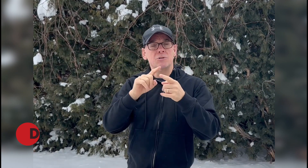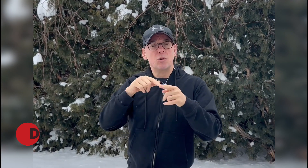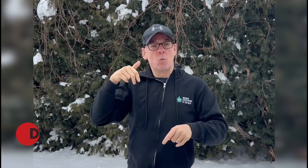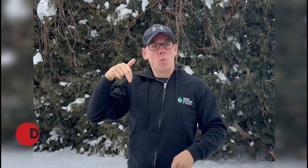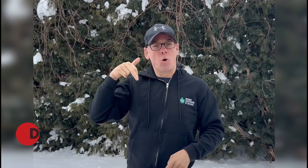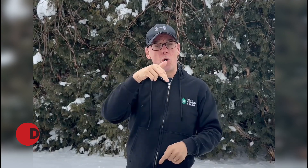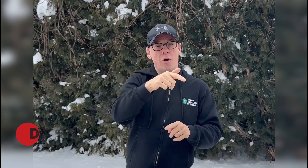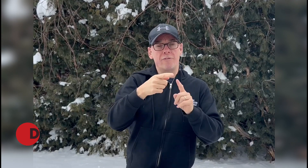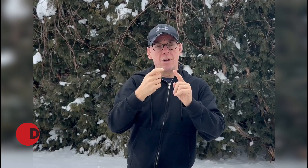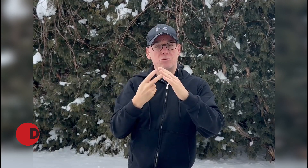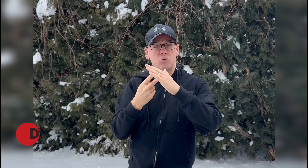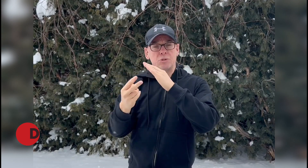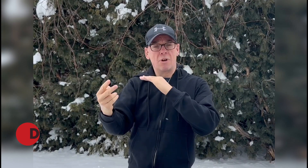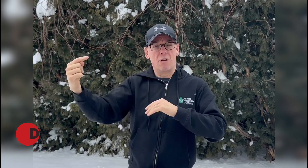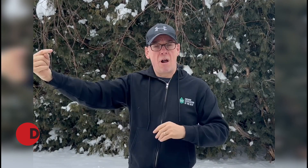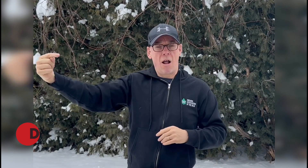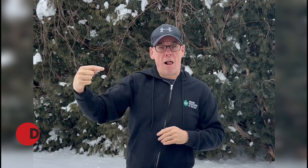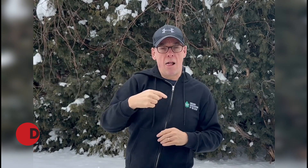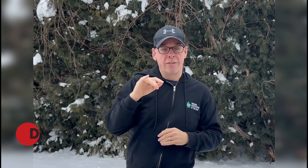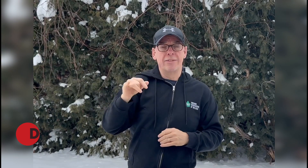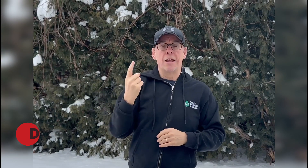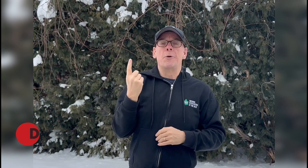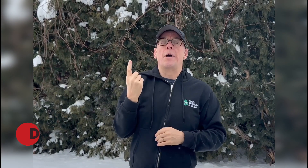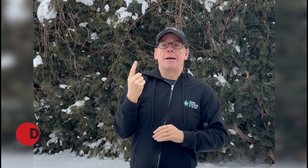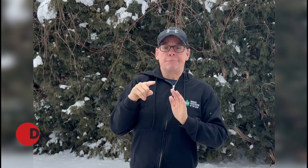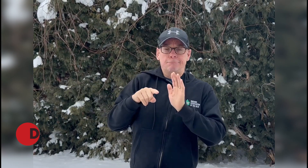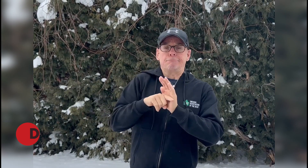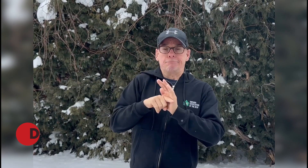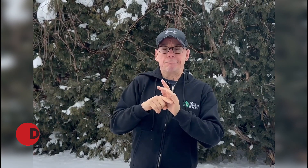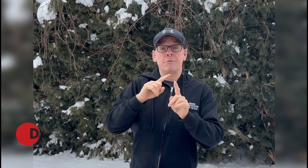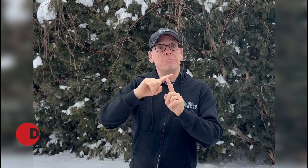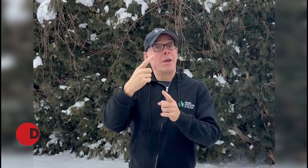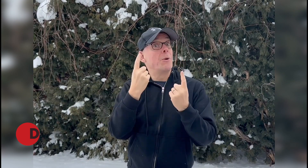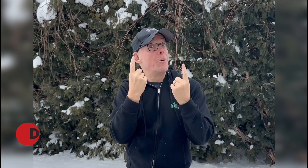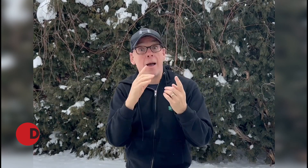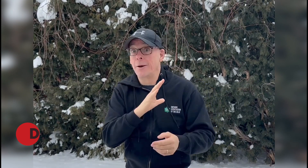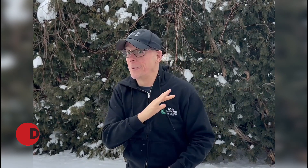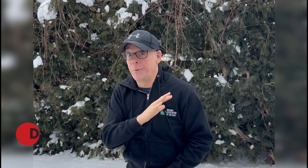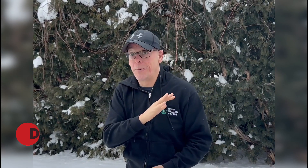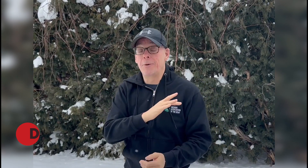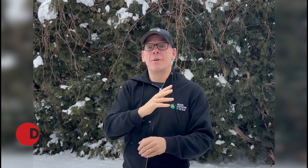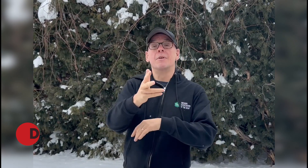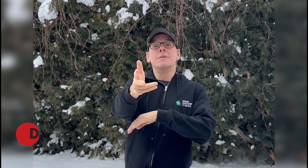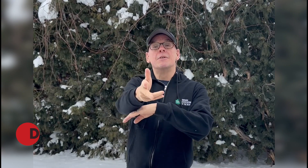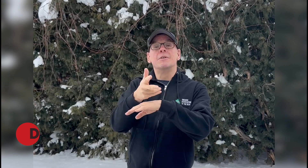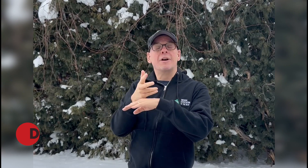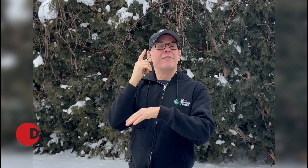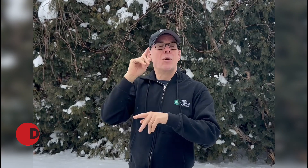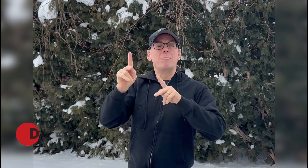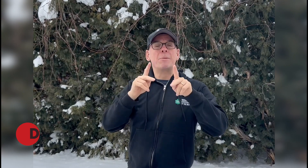That is still a challenge. However, it's easier for the vendors to unload/load their vehicles in the morning/evening.